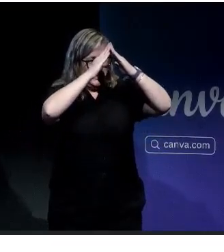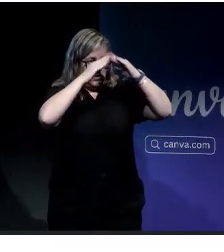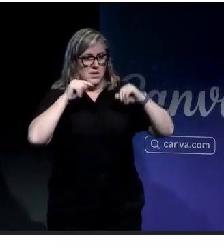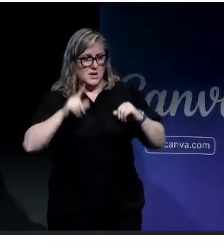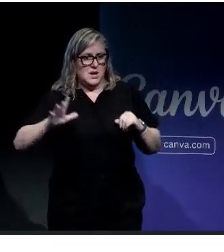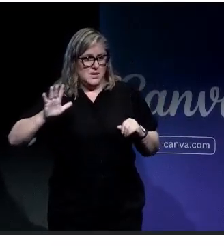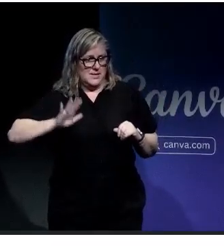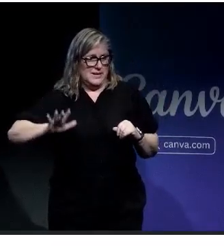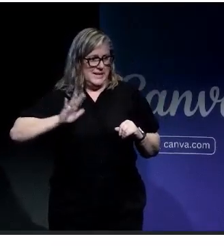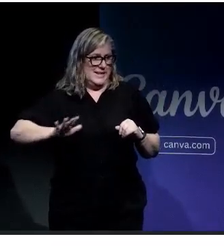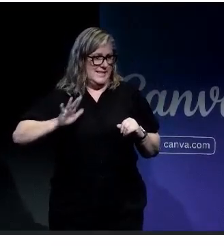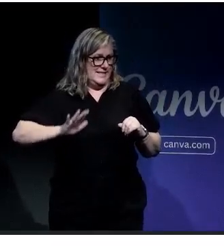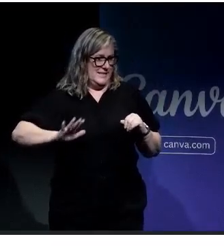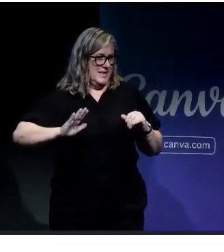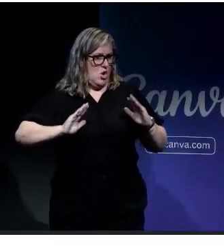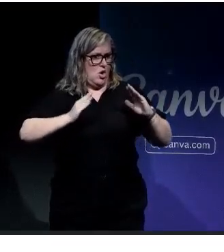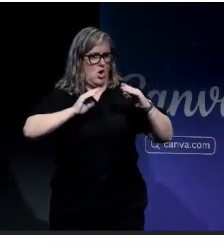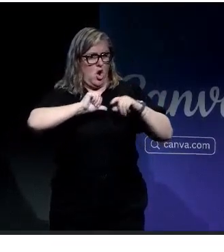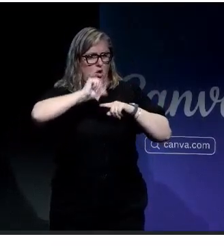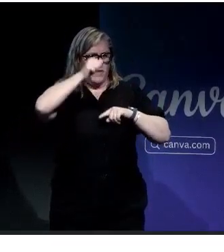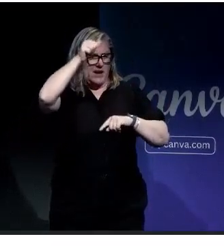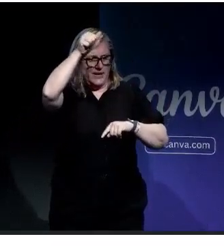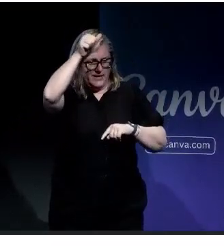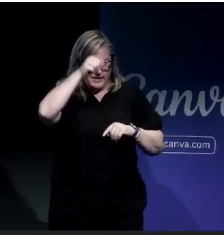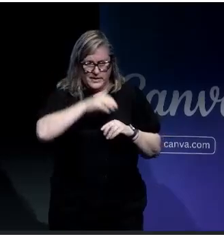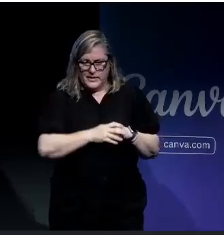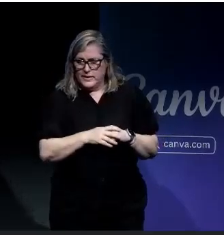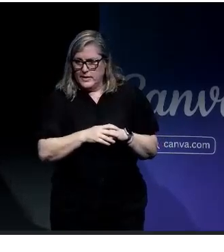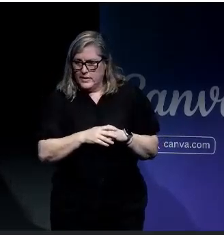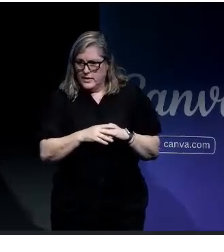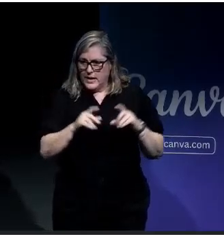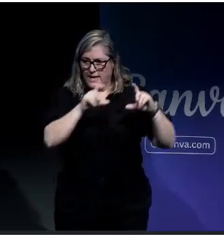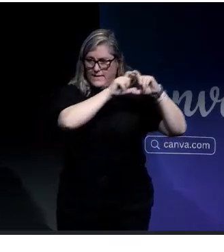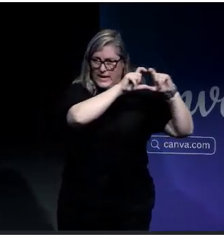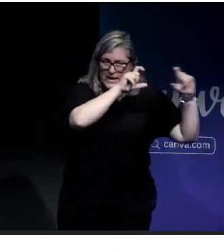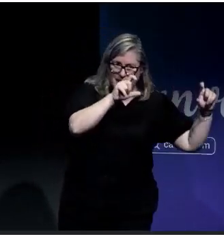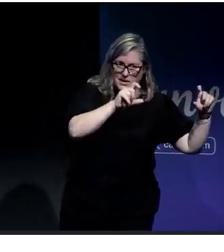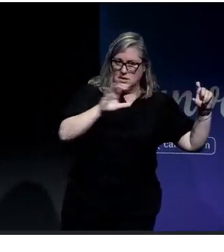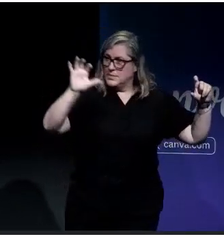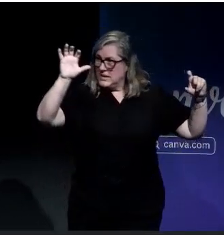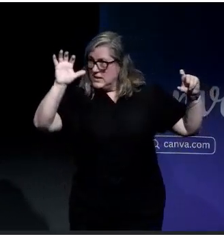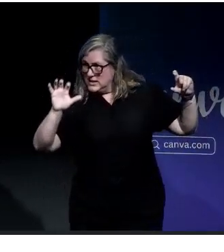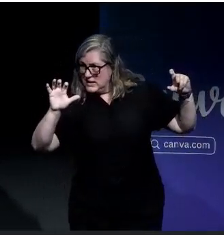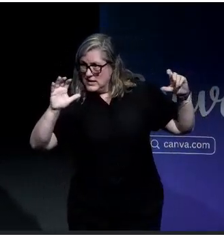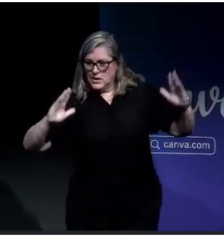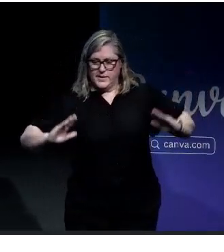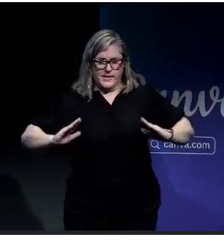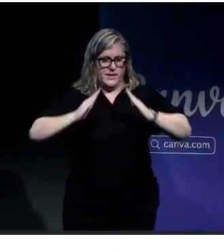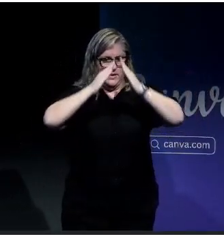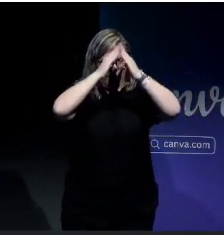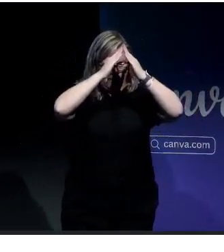Uh, so we've got a, there's a heading in this image, there's some paragraph text, and there's Maslow's Hierarchy of Needs Pyramid.